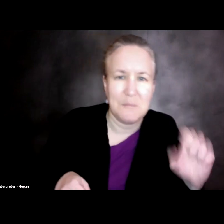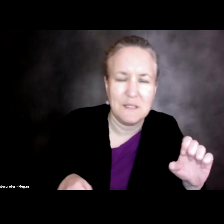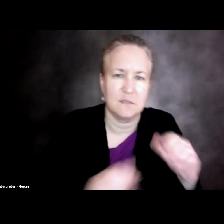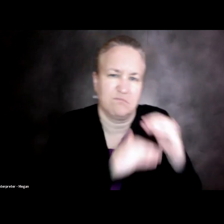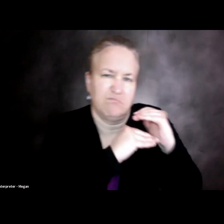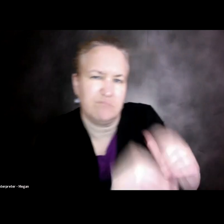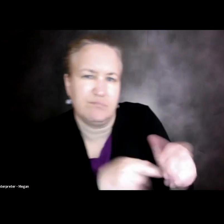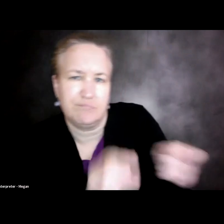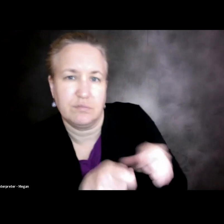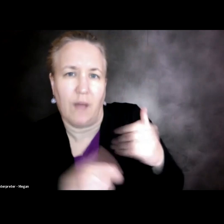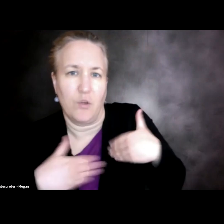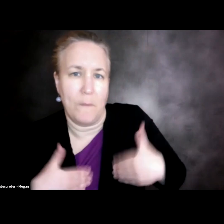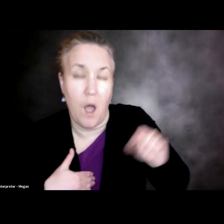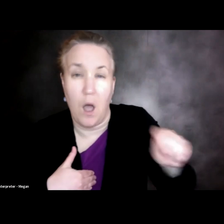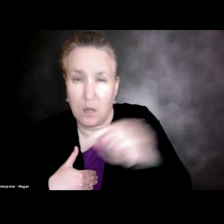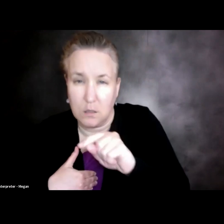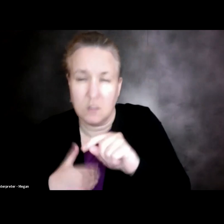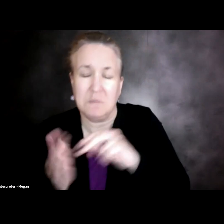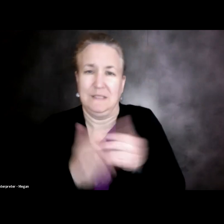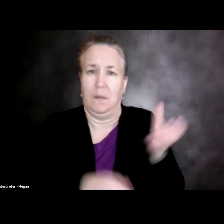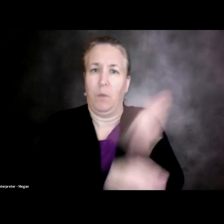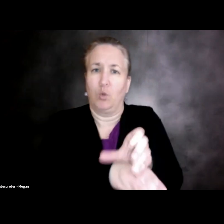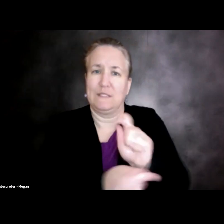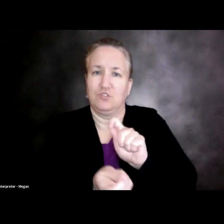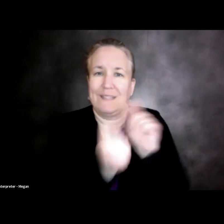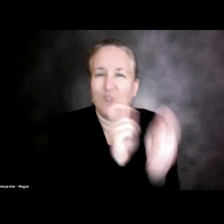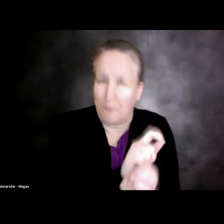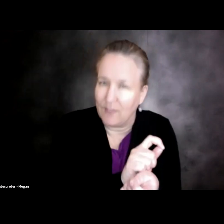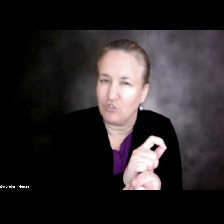And in so doing, imposing transformation around itself.